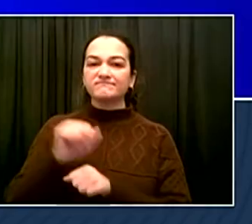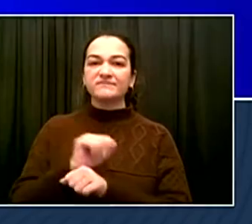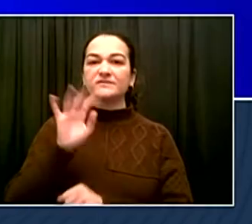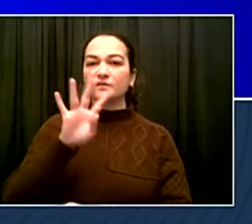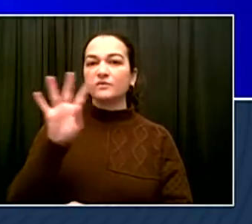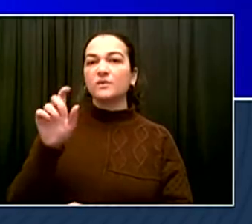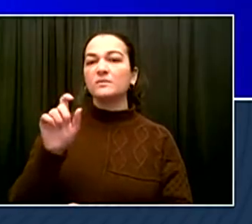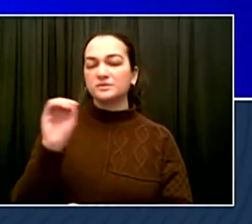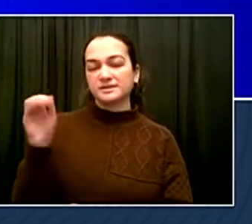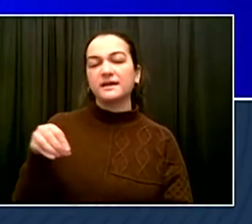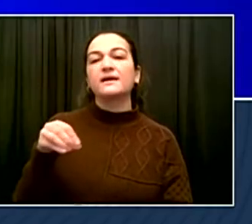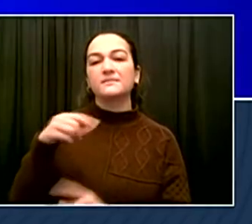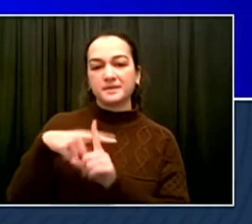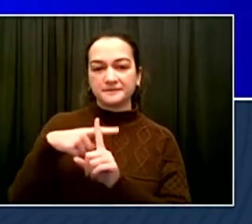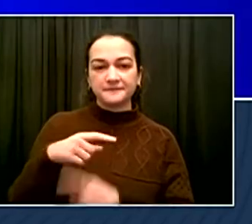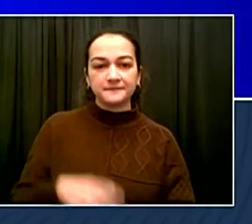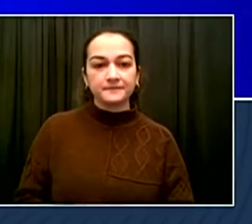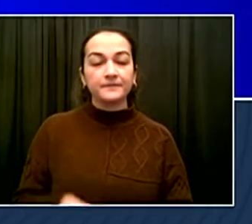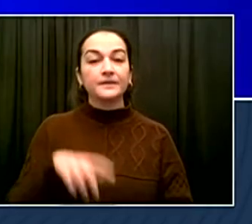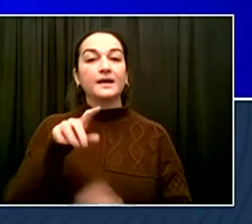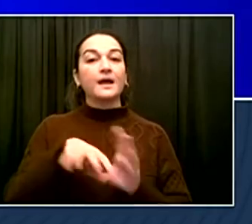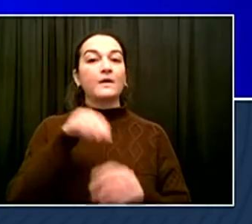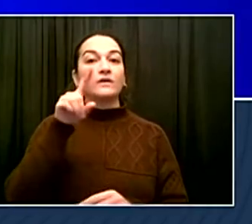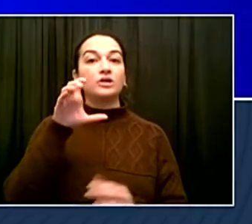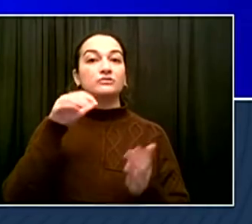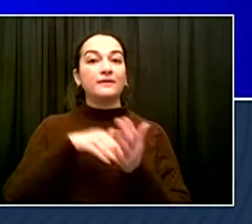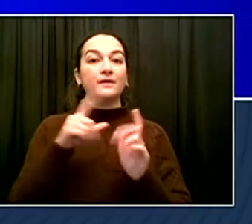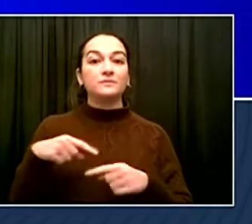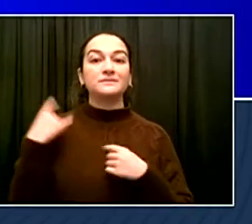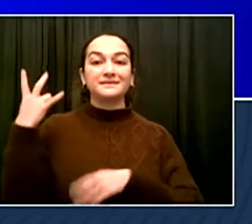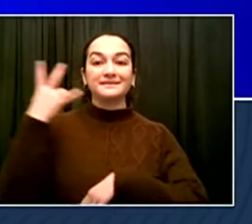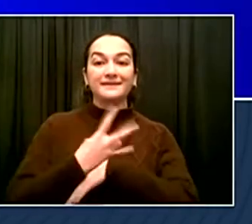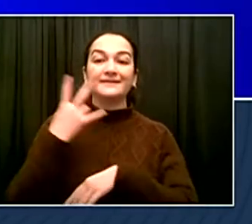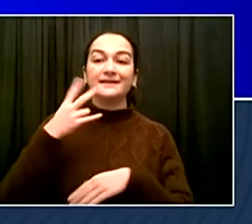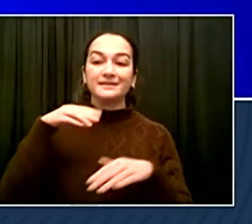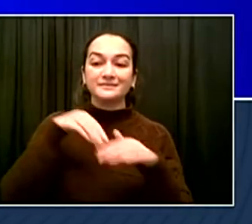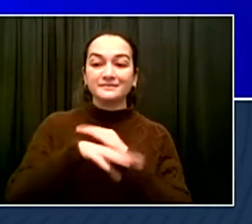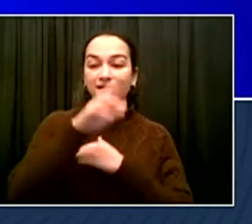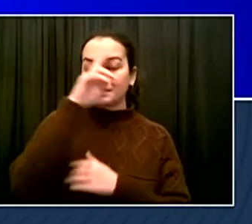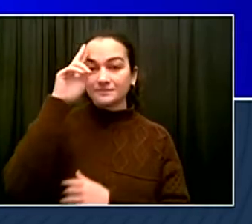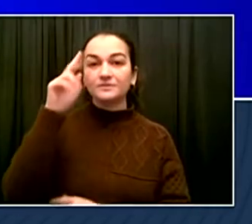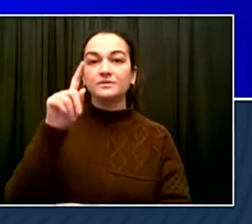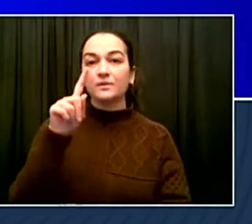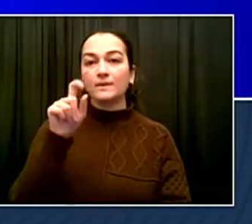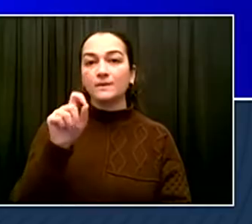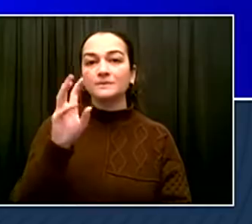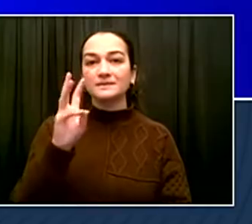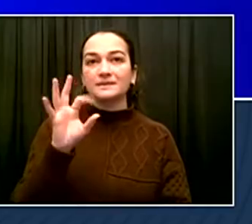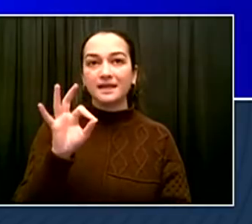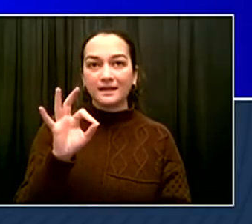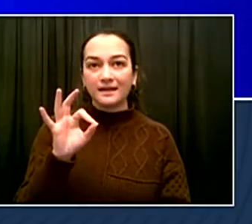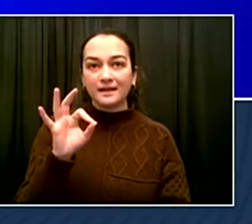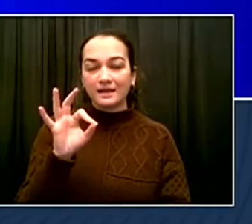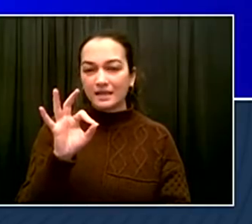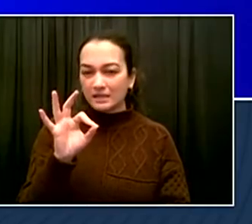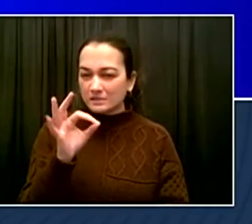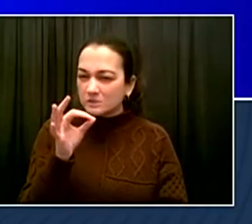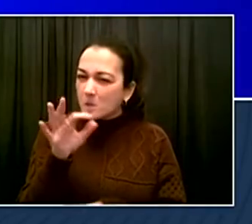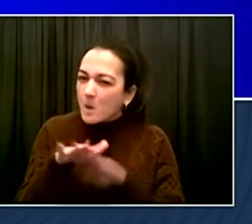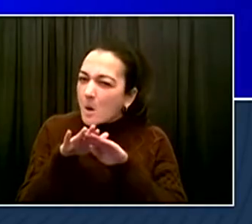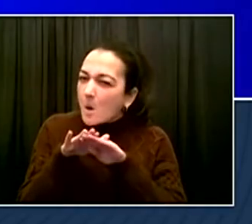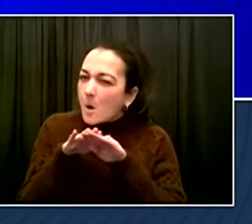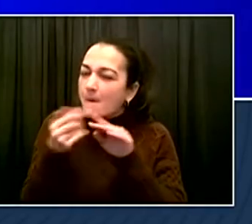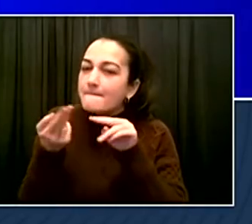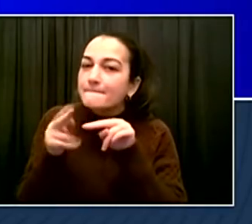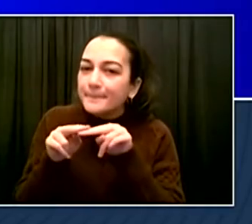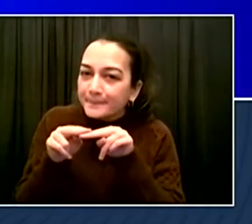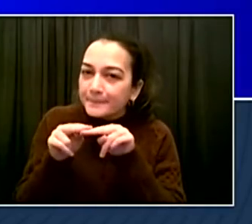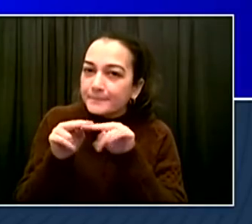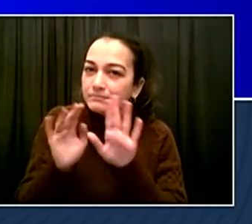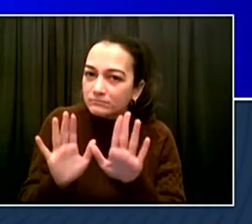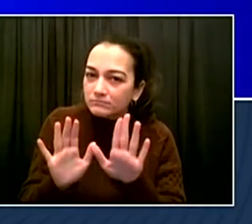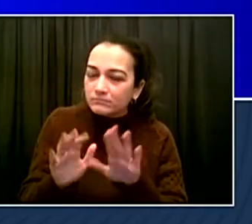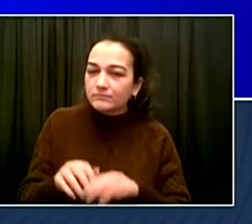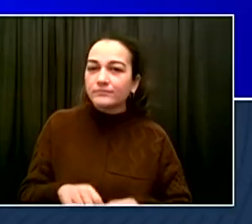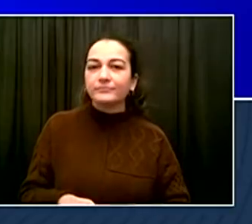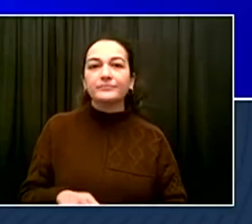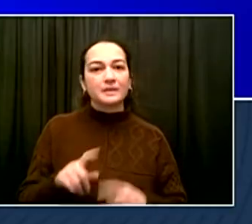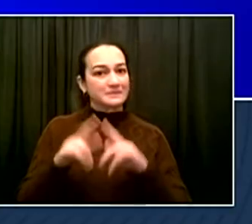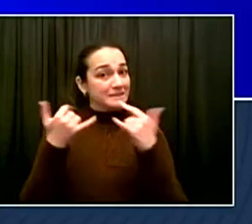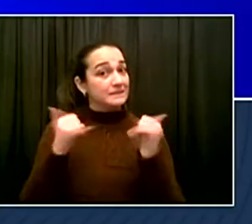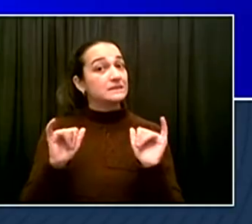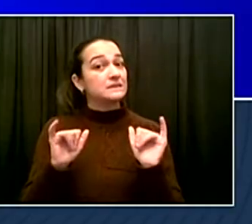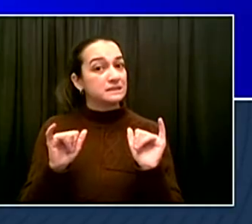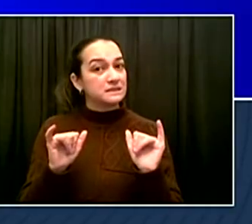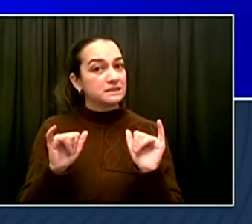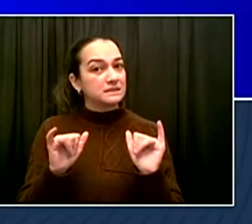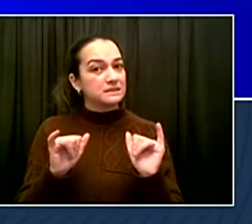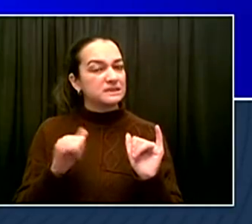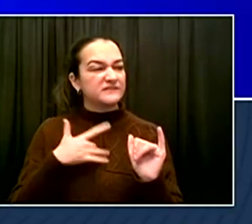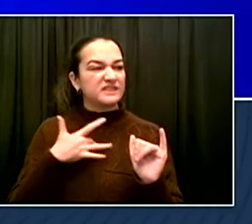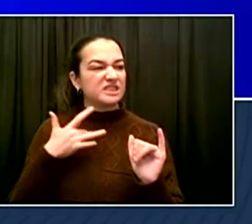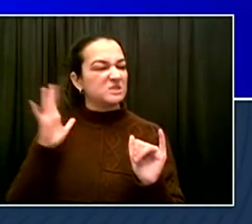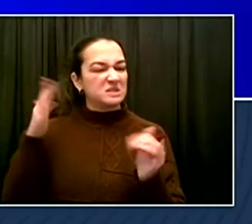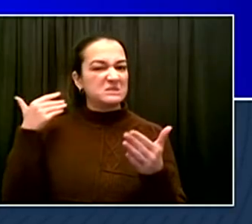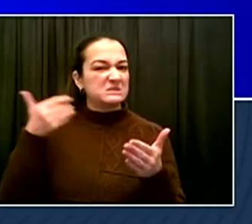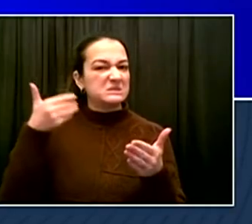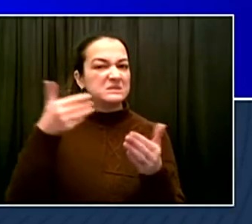PATIENTS CONFIRMED POSITIVELY